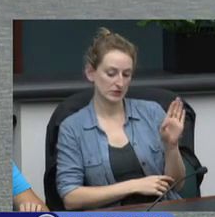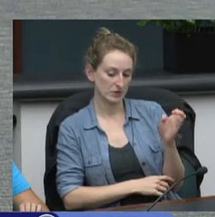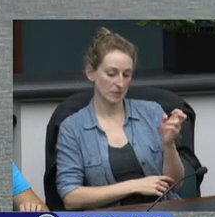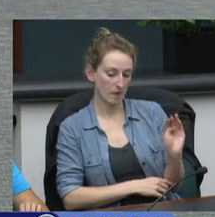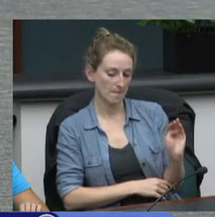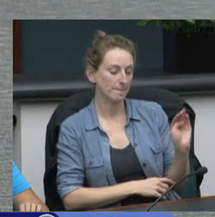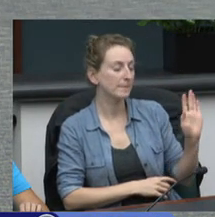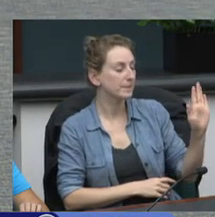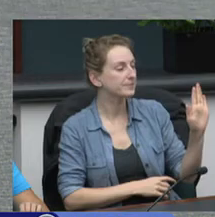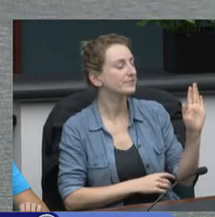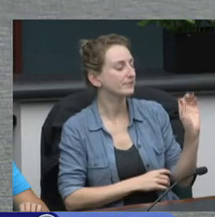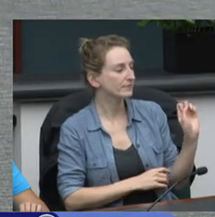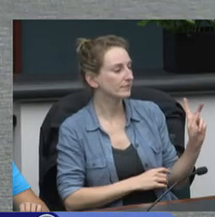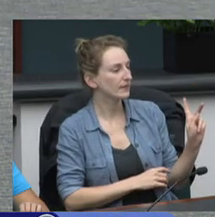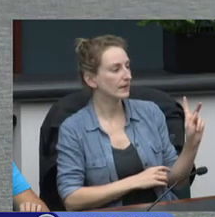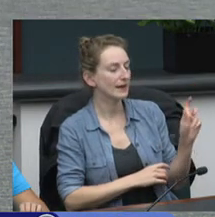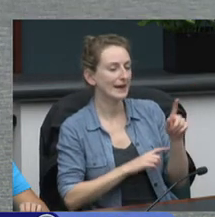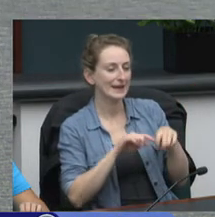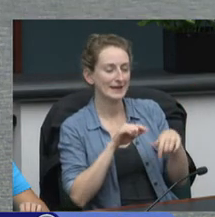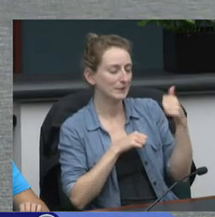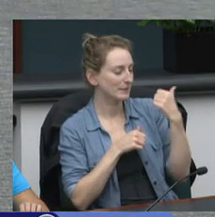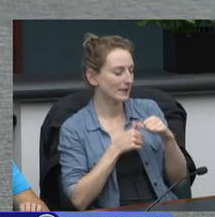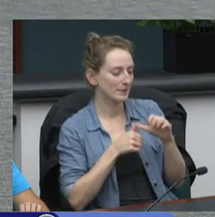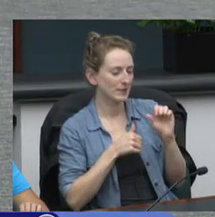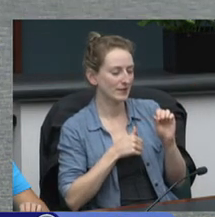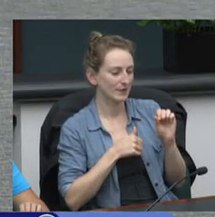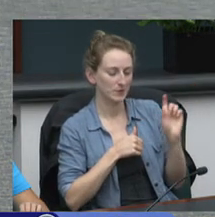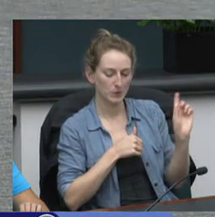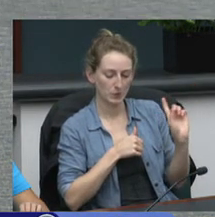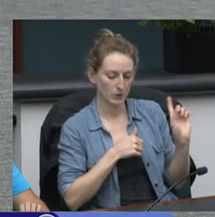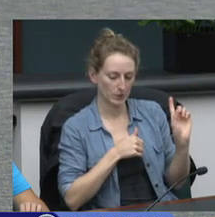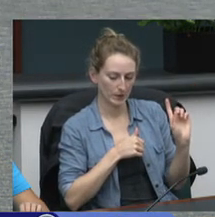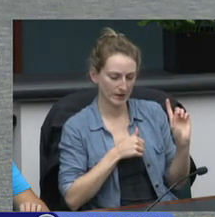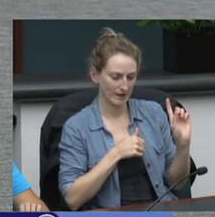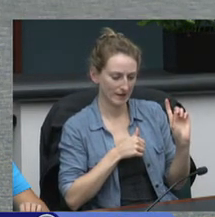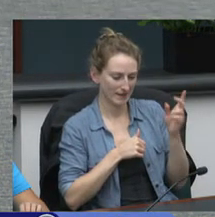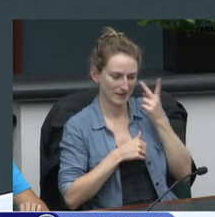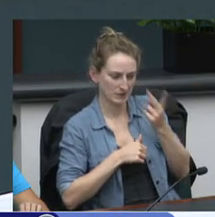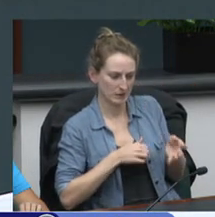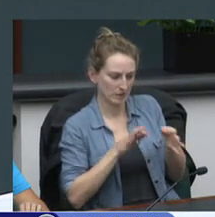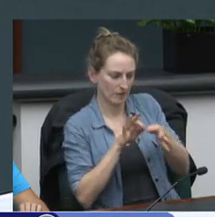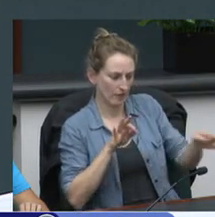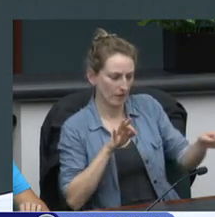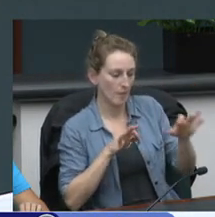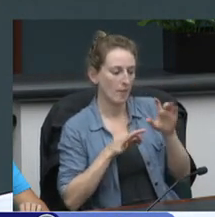or another but it seemed that there was an elimination of required neighborhood